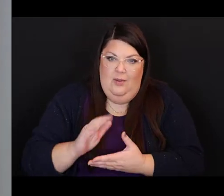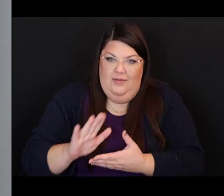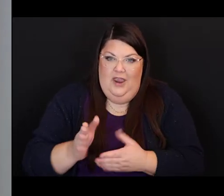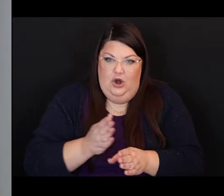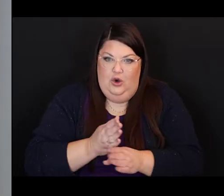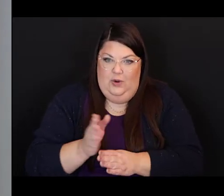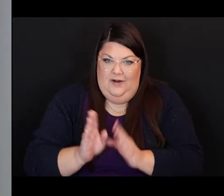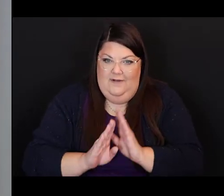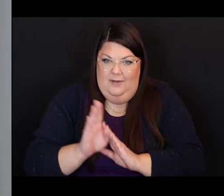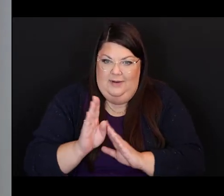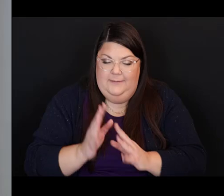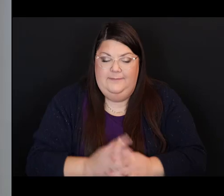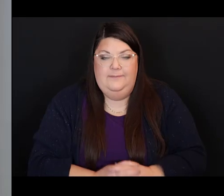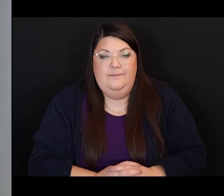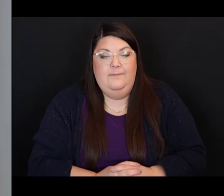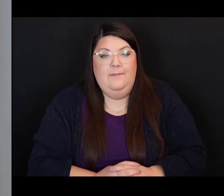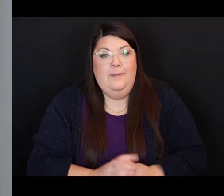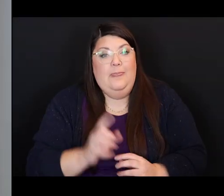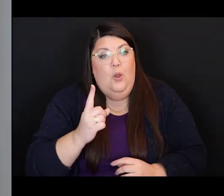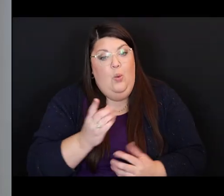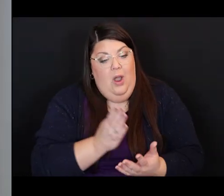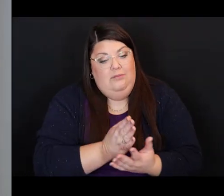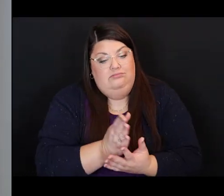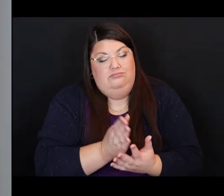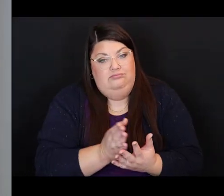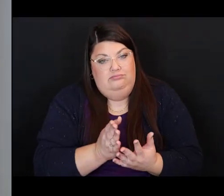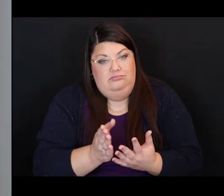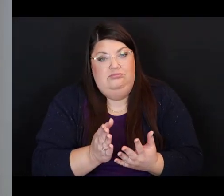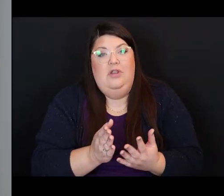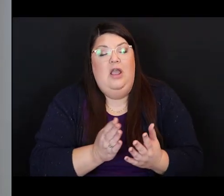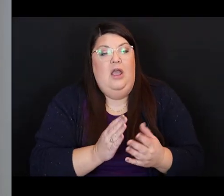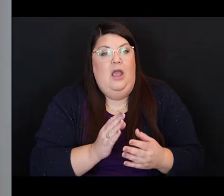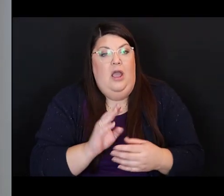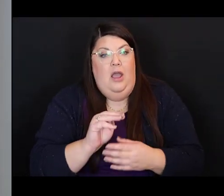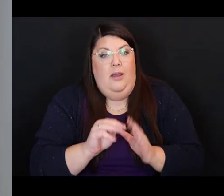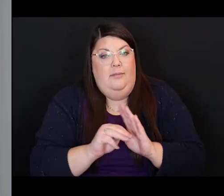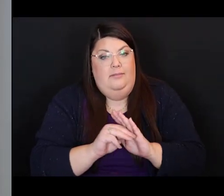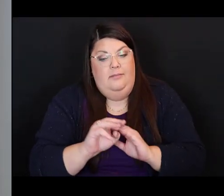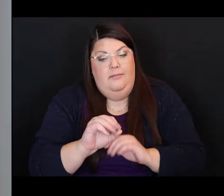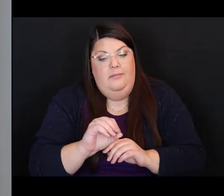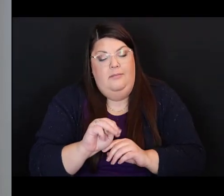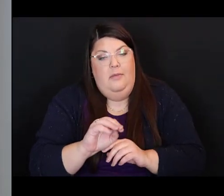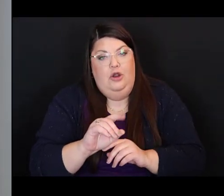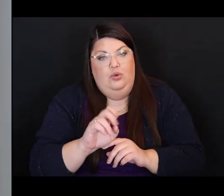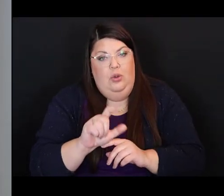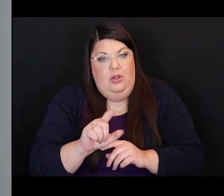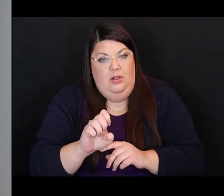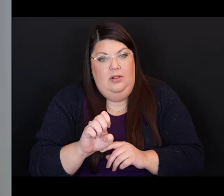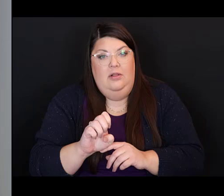And one of those facets, or module four, we really wanted to focus on students and youth.